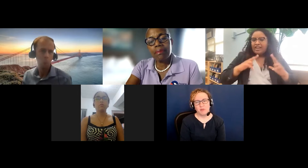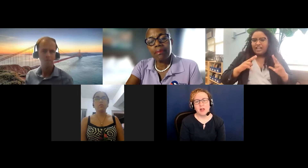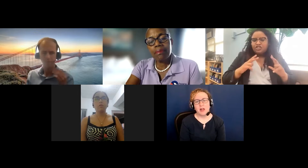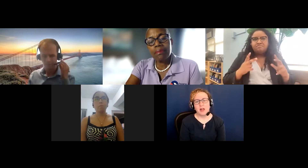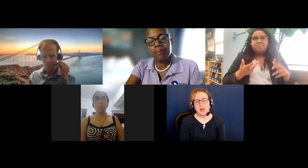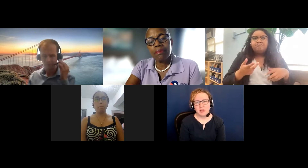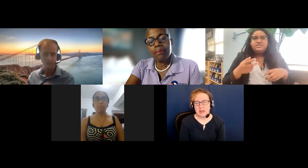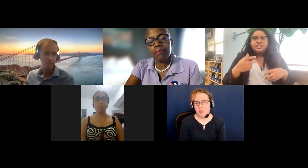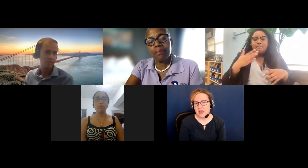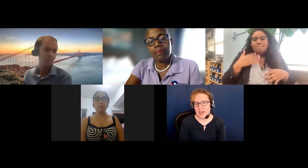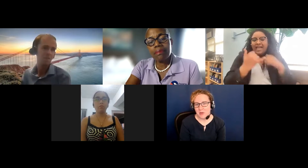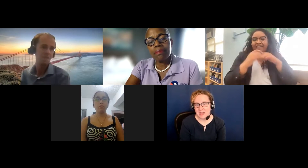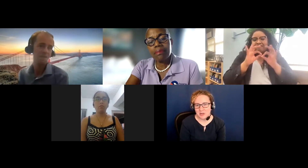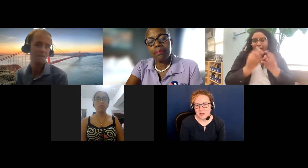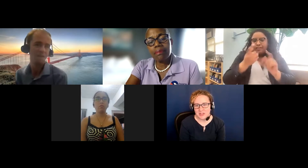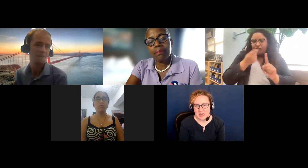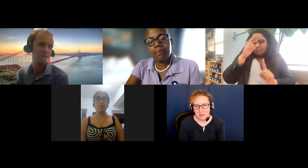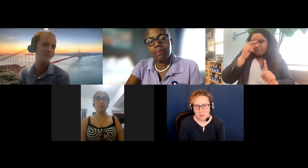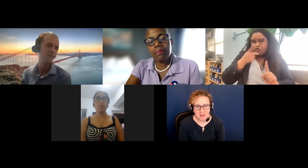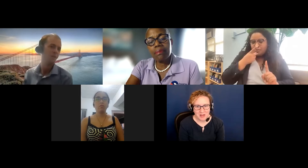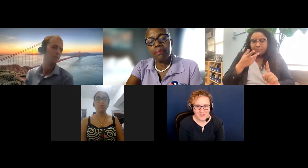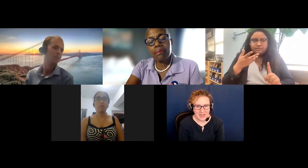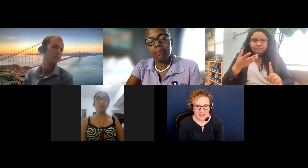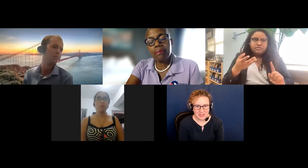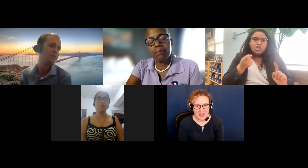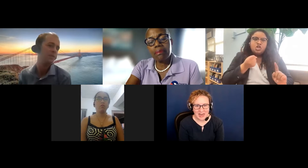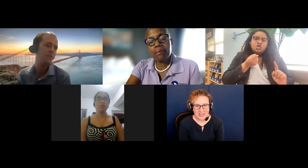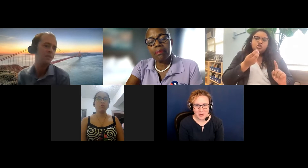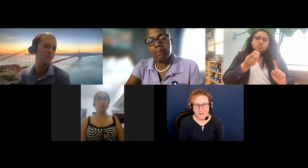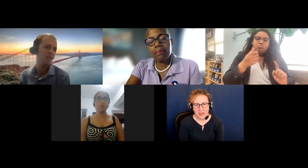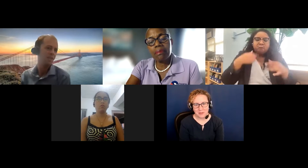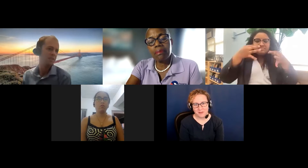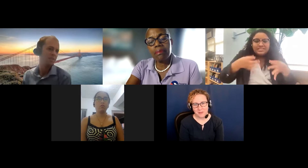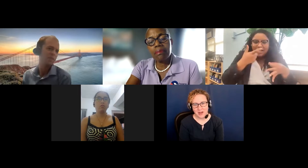Really, one day I went to the Dominican Republic on vacation. I do have family from there.